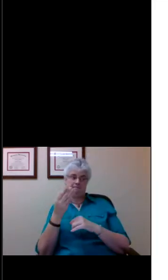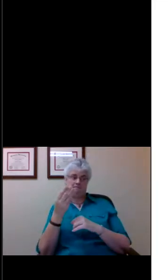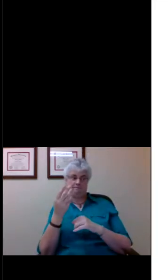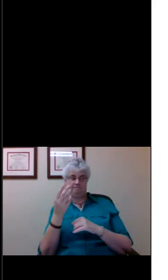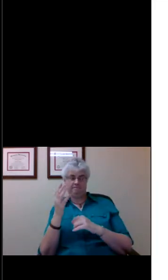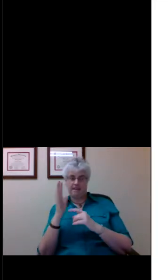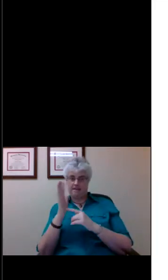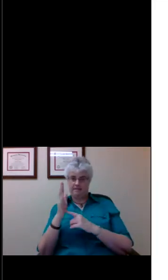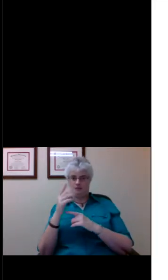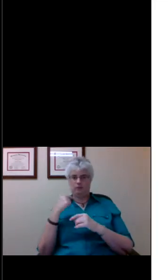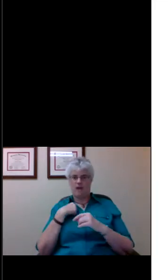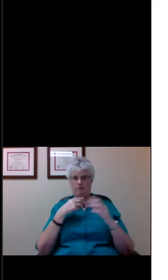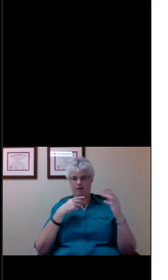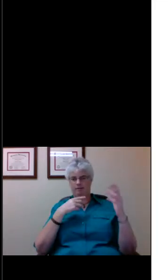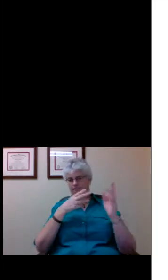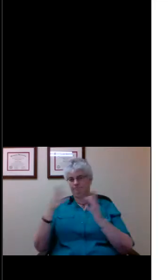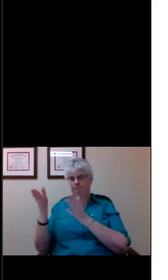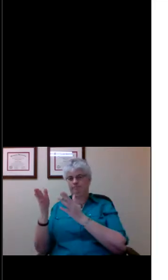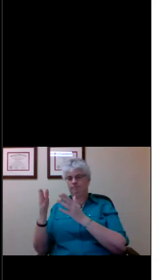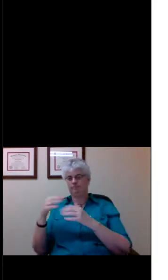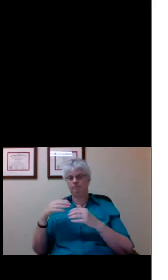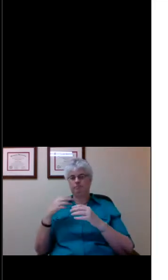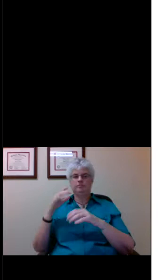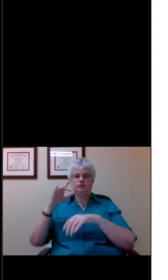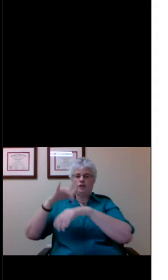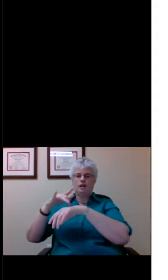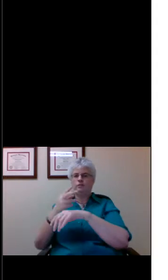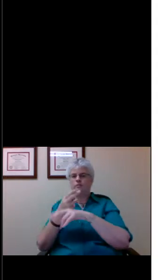Sign Language. So I've gotten about 5 minutes left, so I want to really kind of